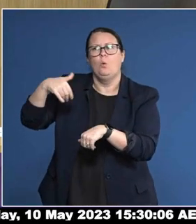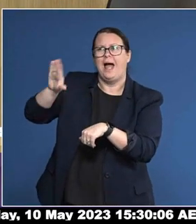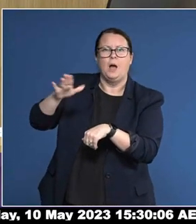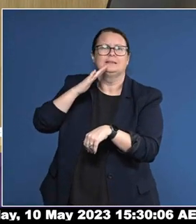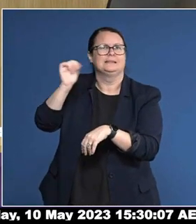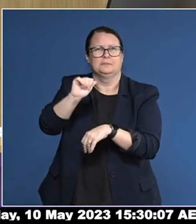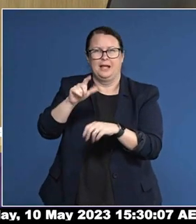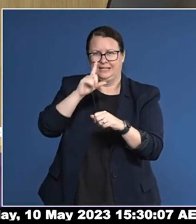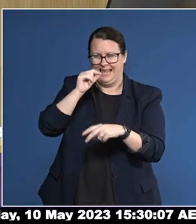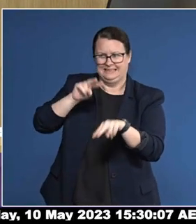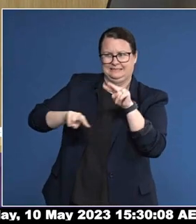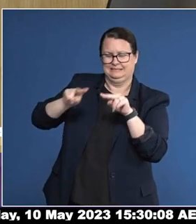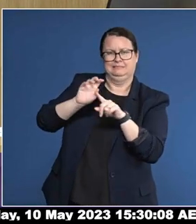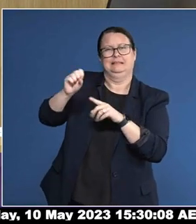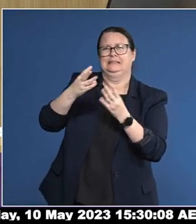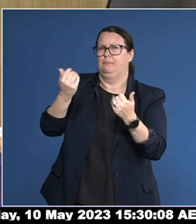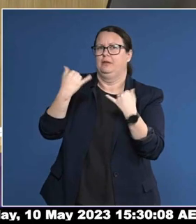You'd agree with that? MS RAINE: Yes, that's correct.